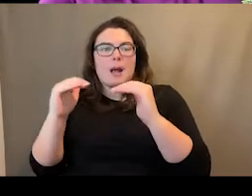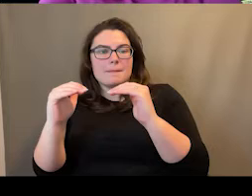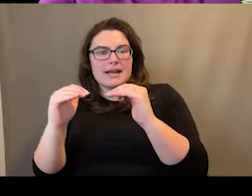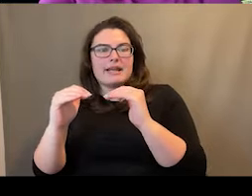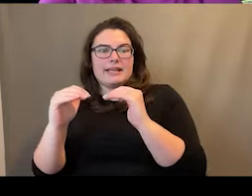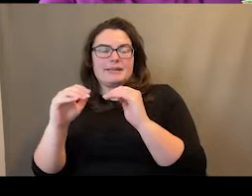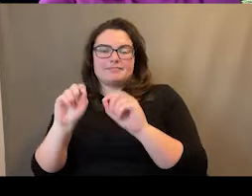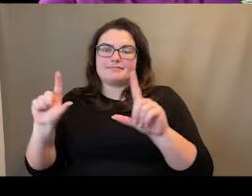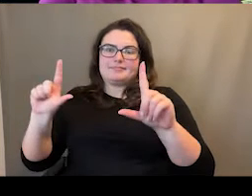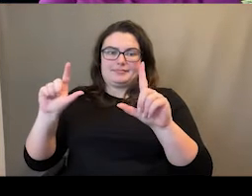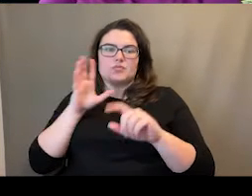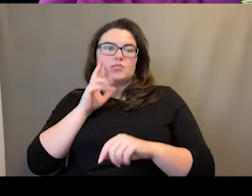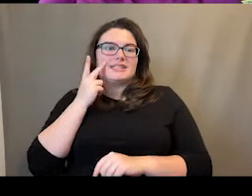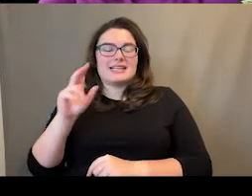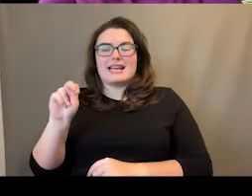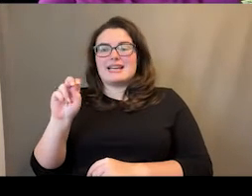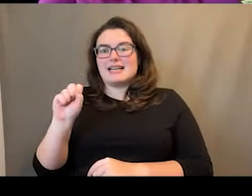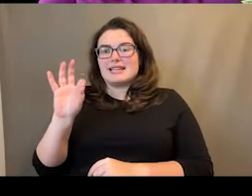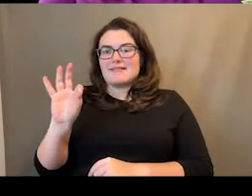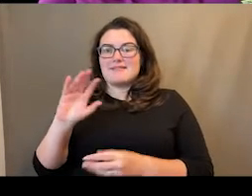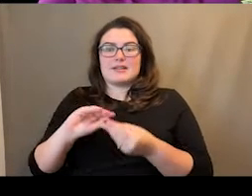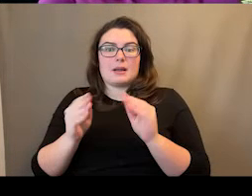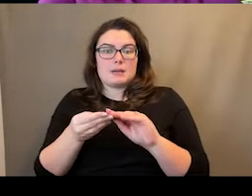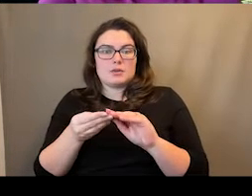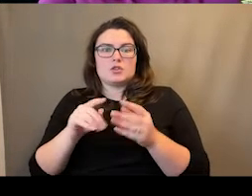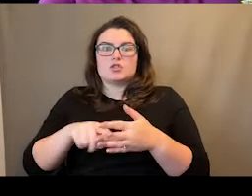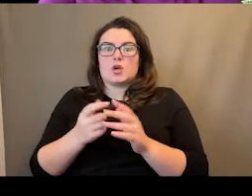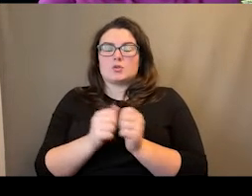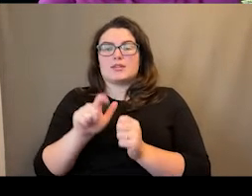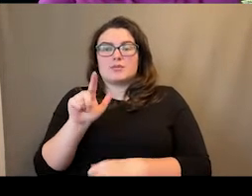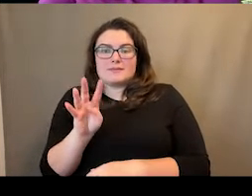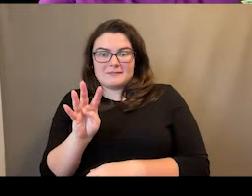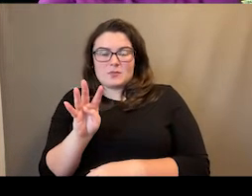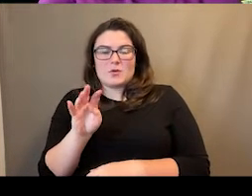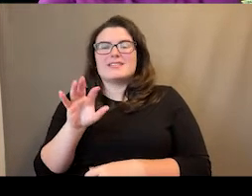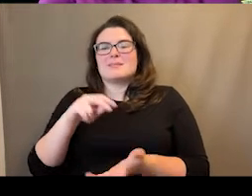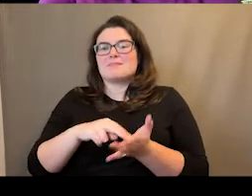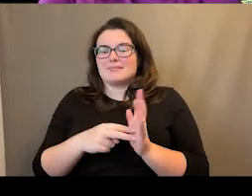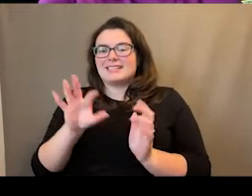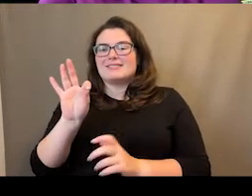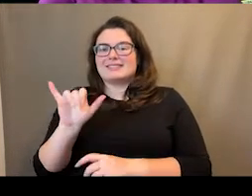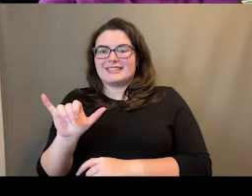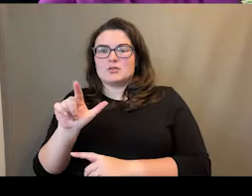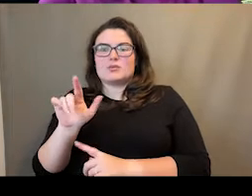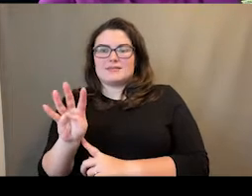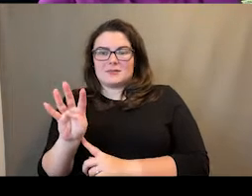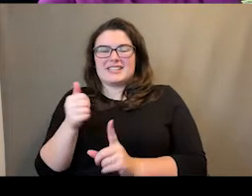that NSF number starts with a 24, and that's Fiscal Year 24, and this was recently updated.